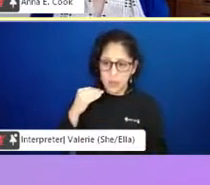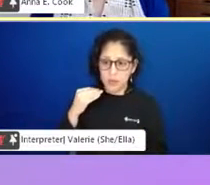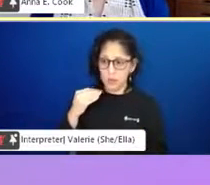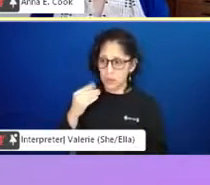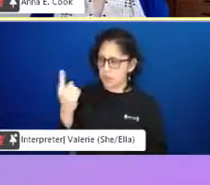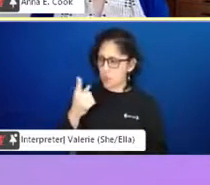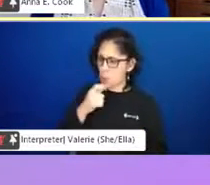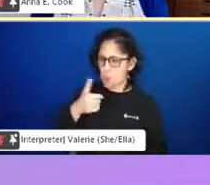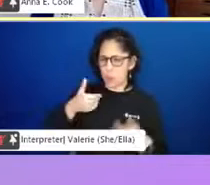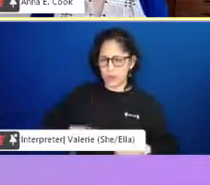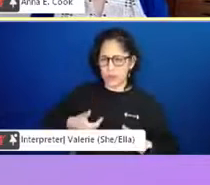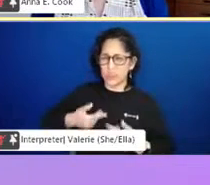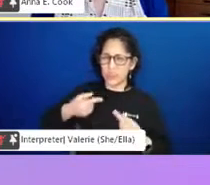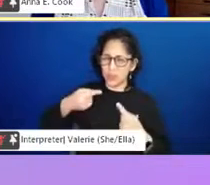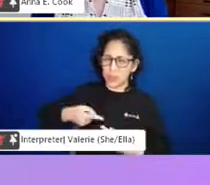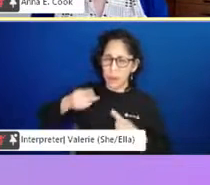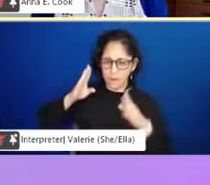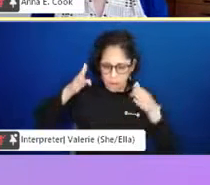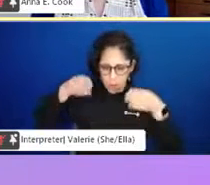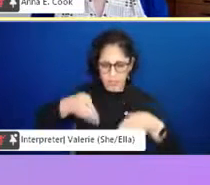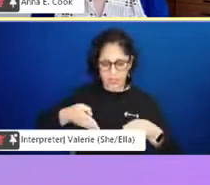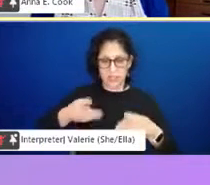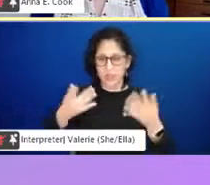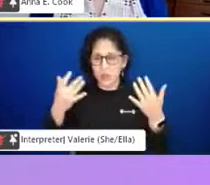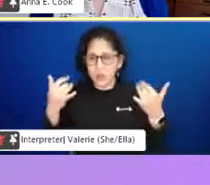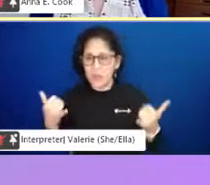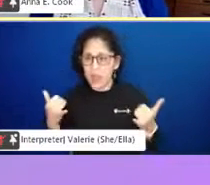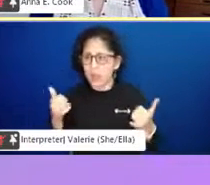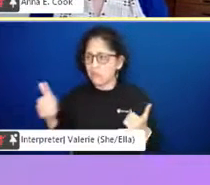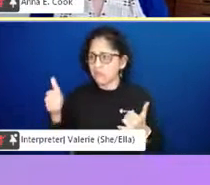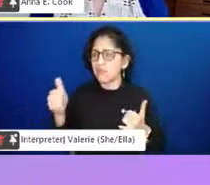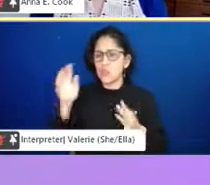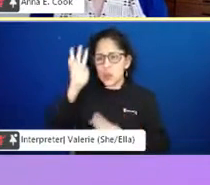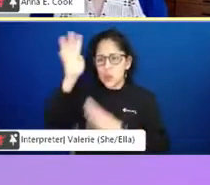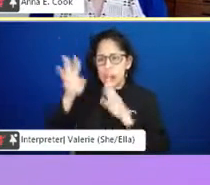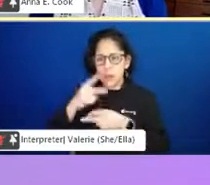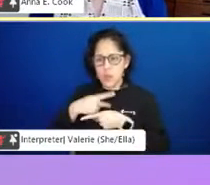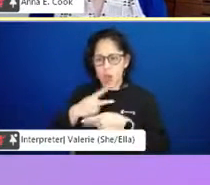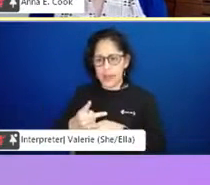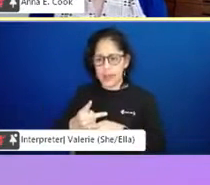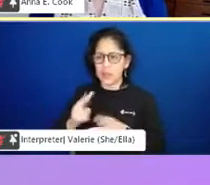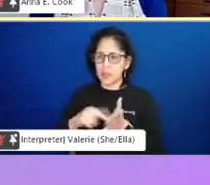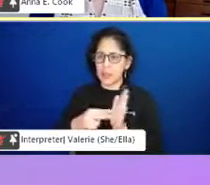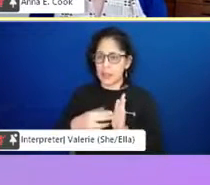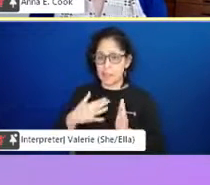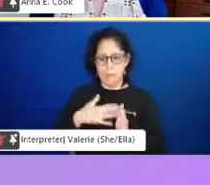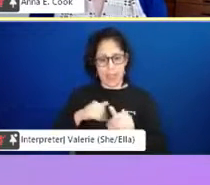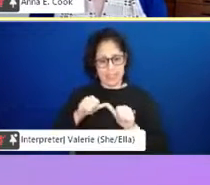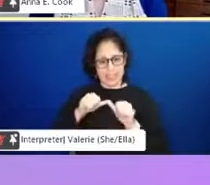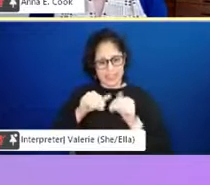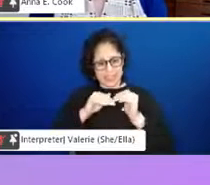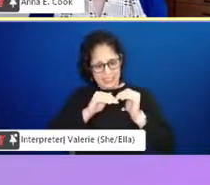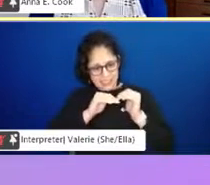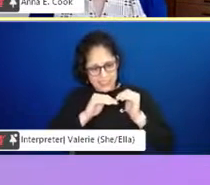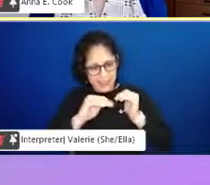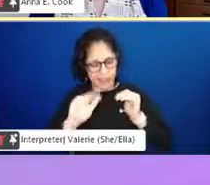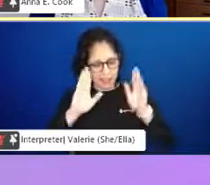help create products that allow us to maintain a sustained level of concentration as experienced